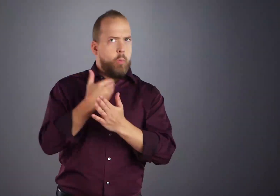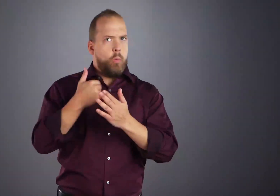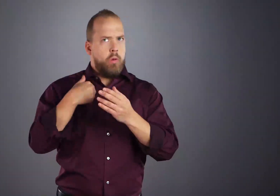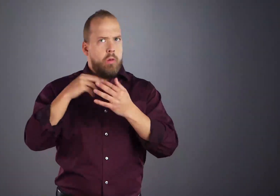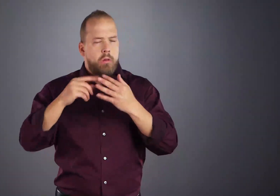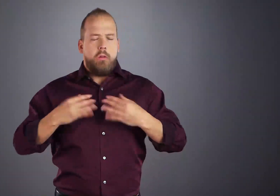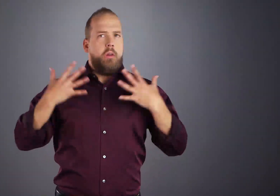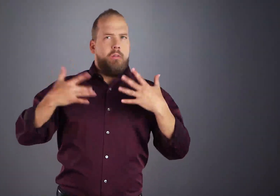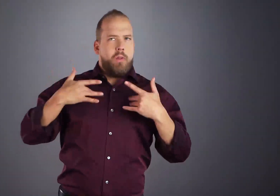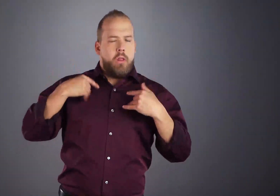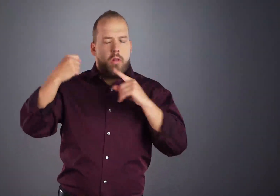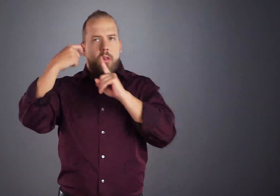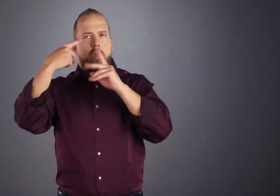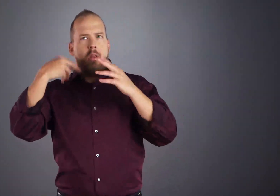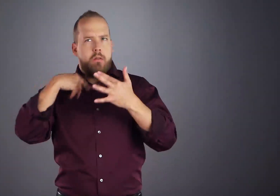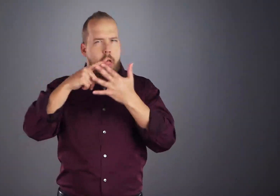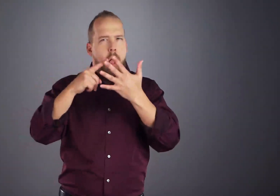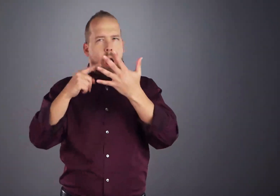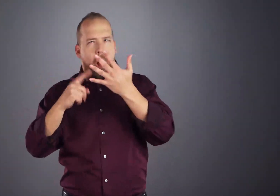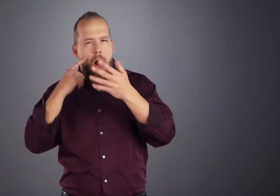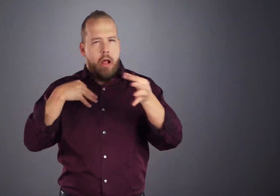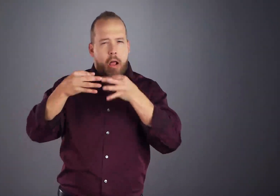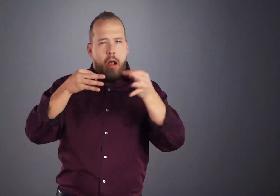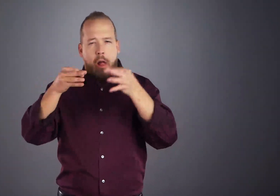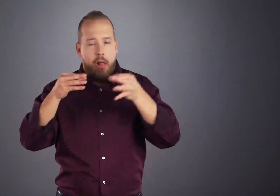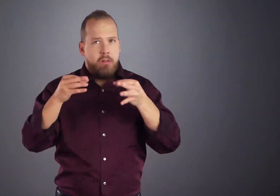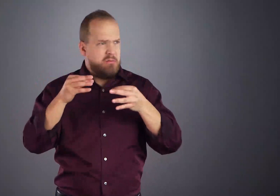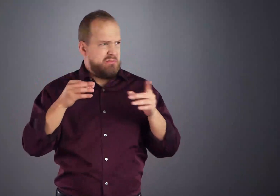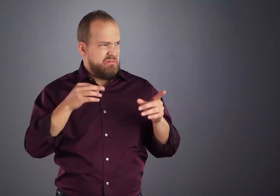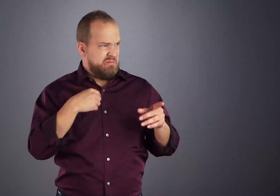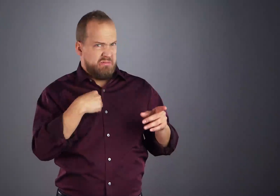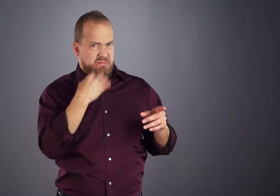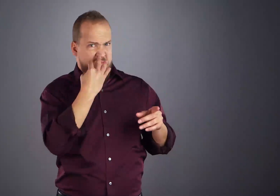He listened in wonder as I talked.